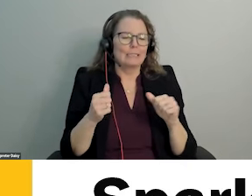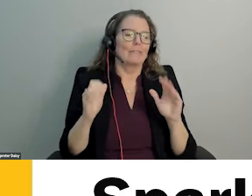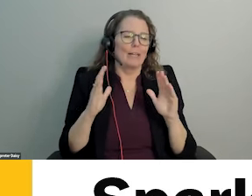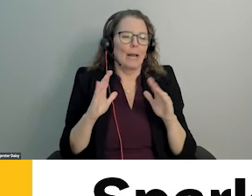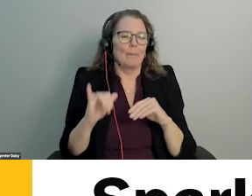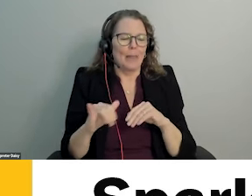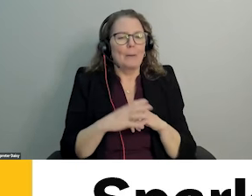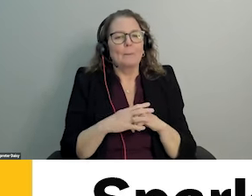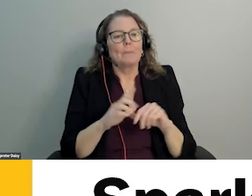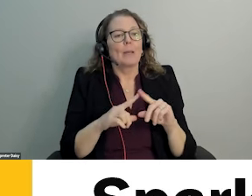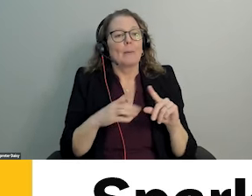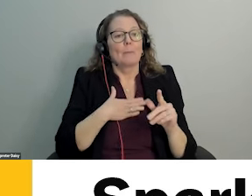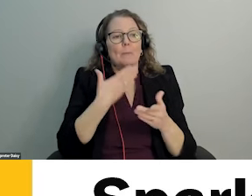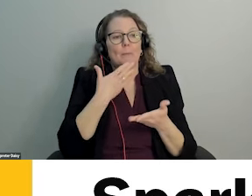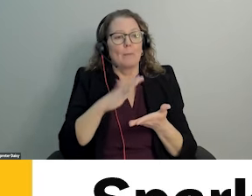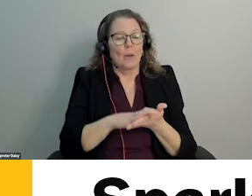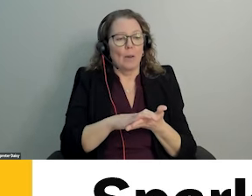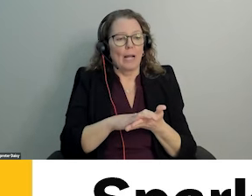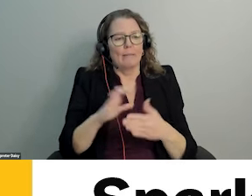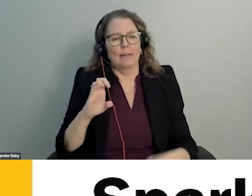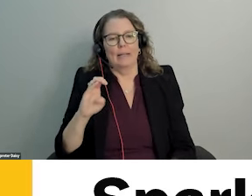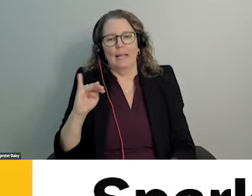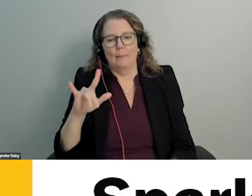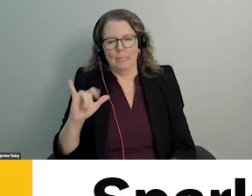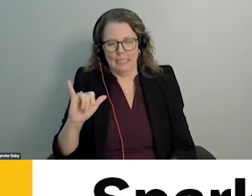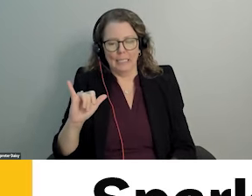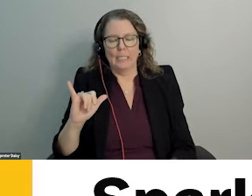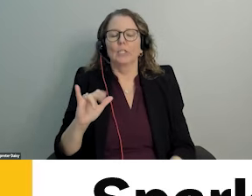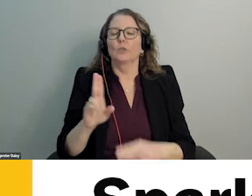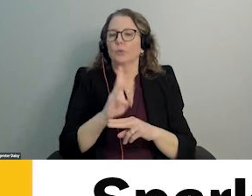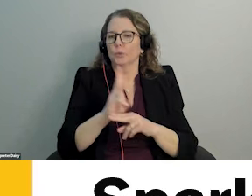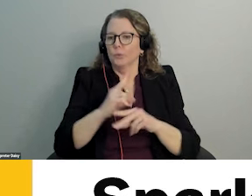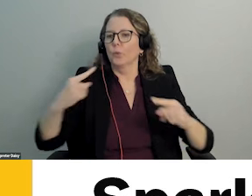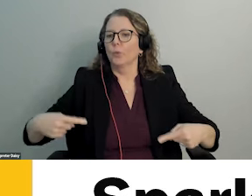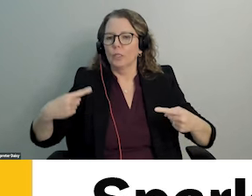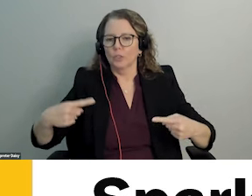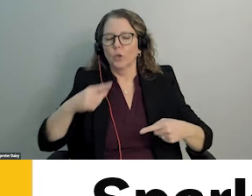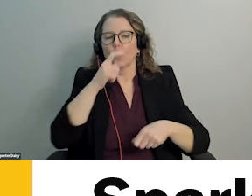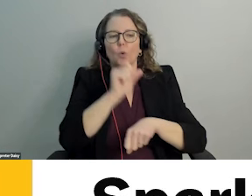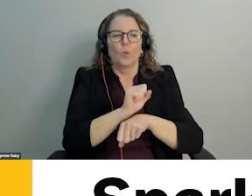And my wife, Emily, is a wheelchair user who works in the automotive industry.